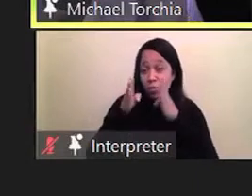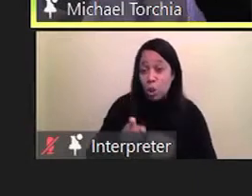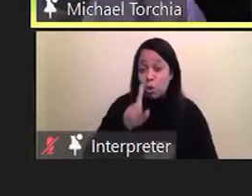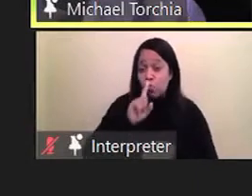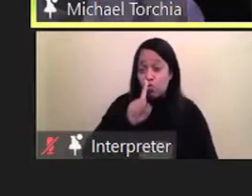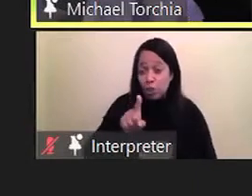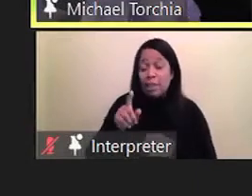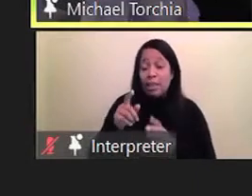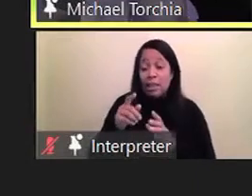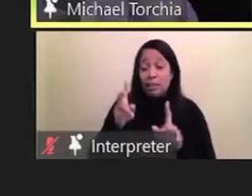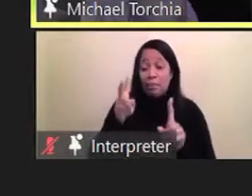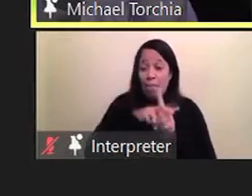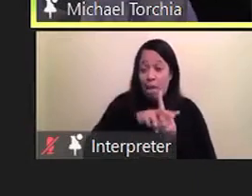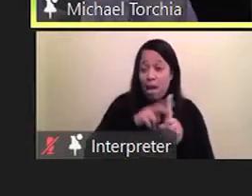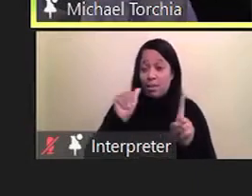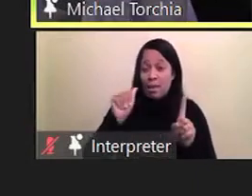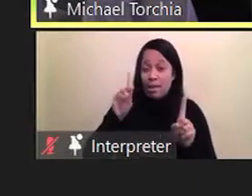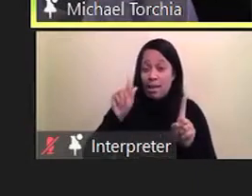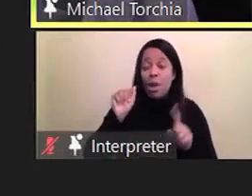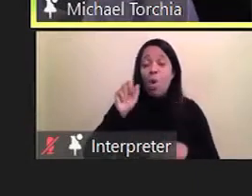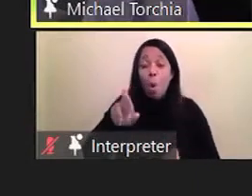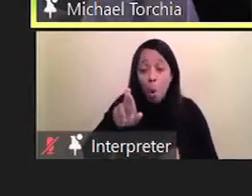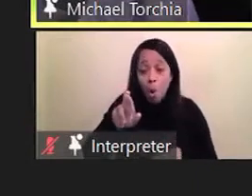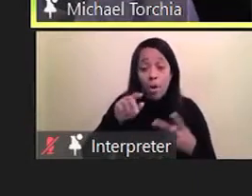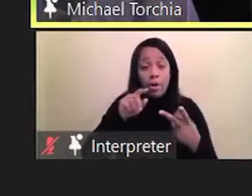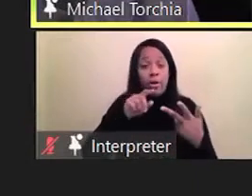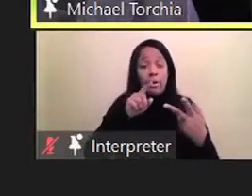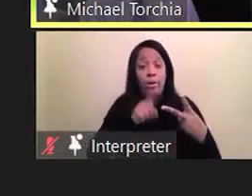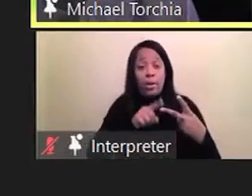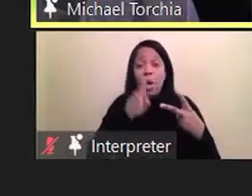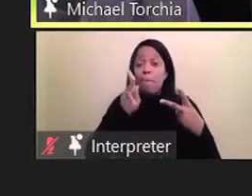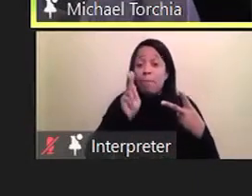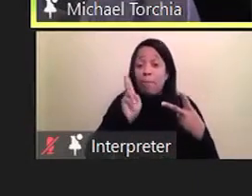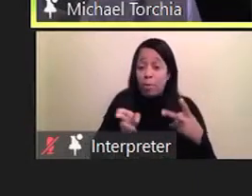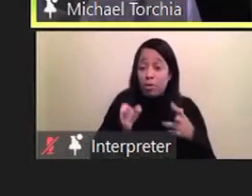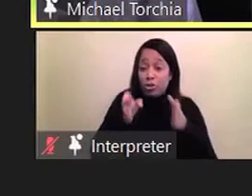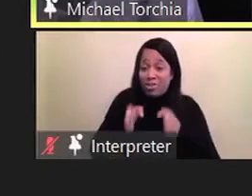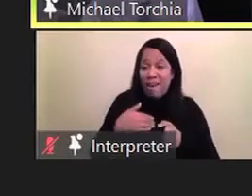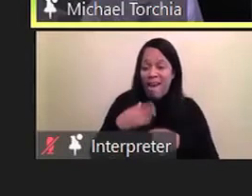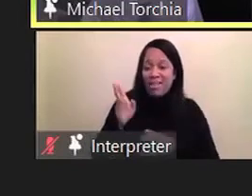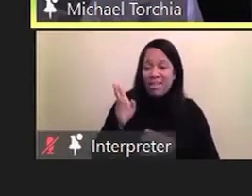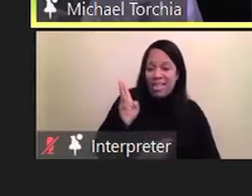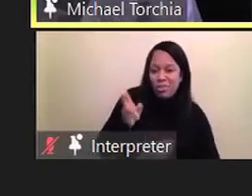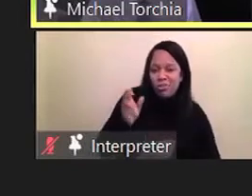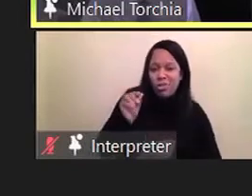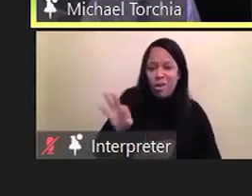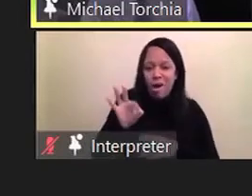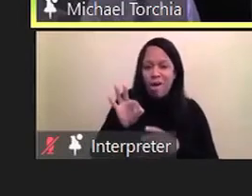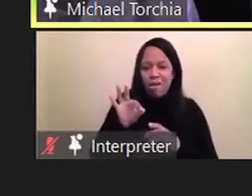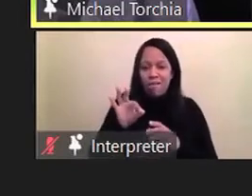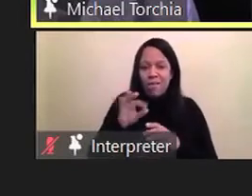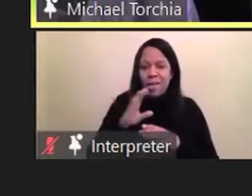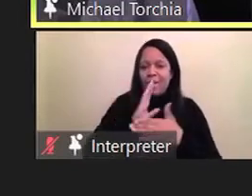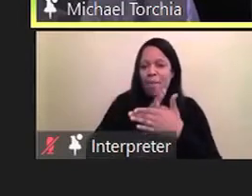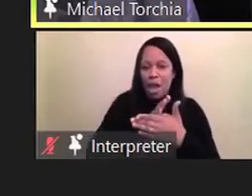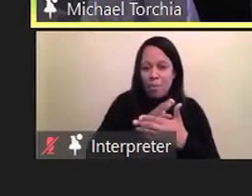Or someone has a record of an impairment. They have a history. Or they're regarded as having such an impairment.